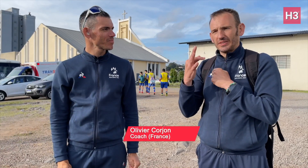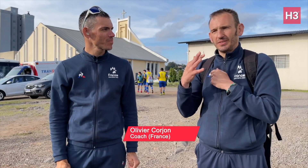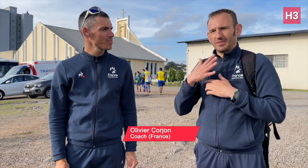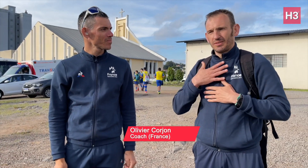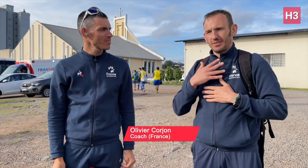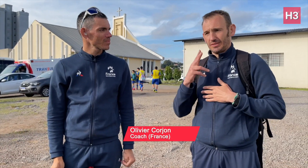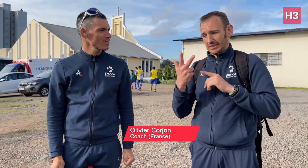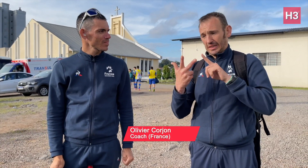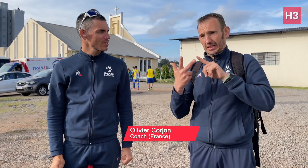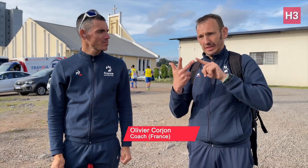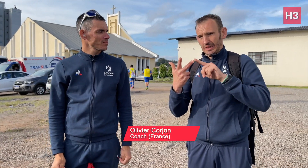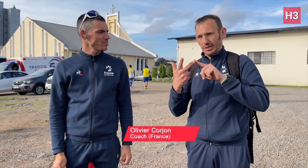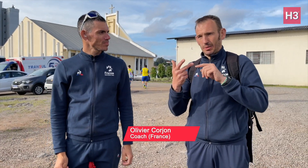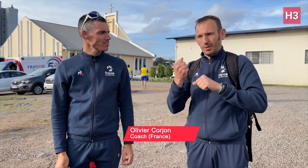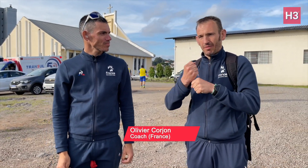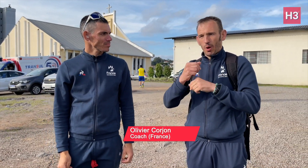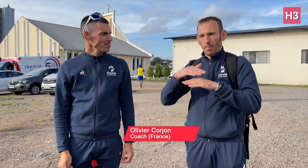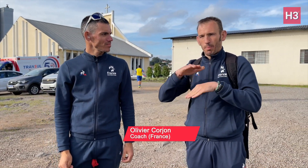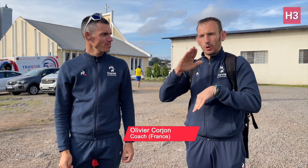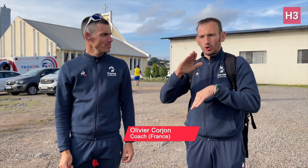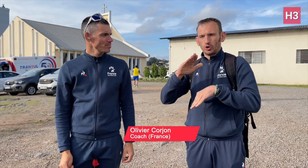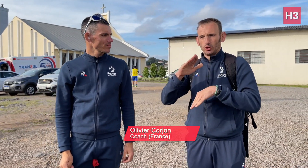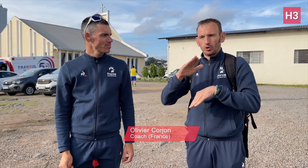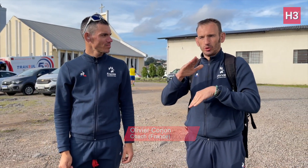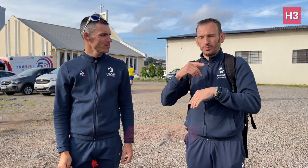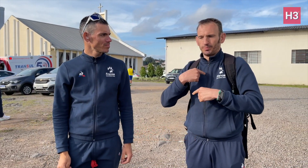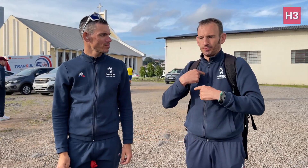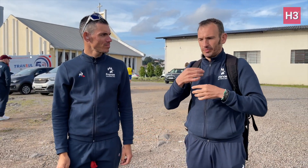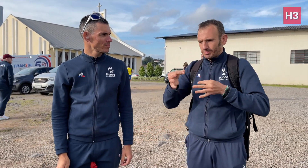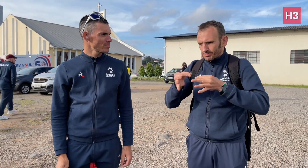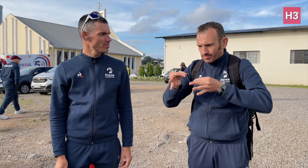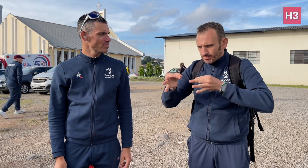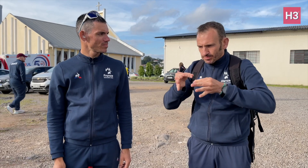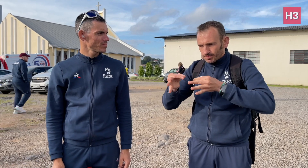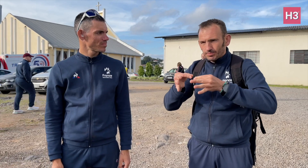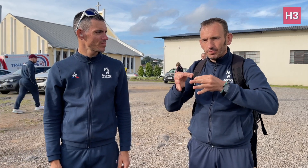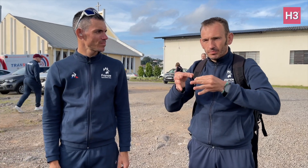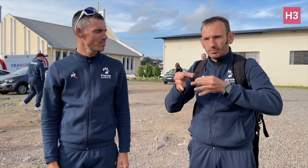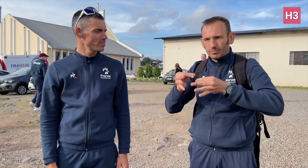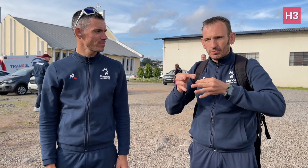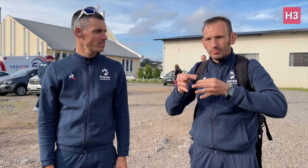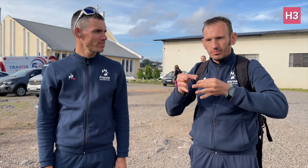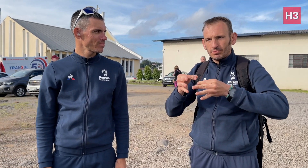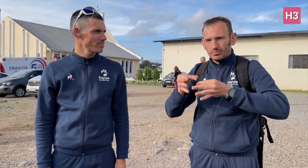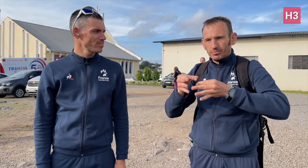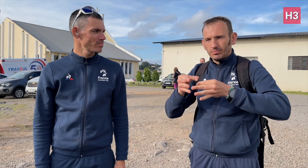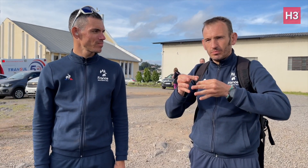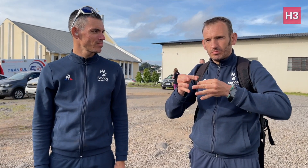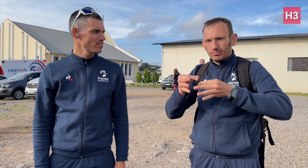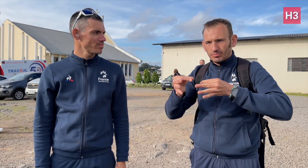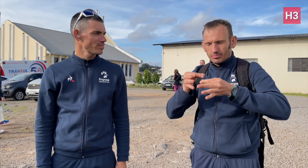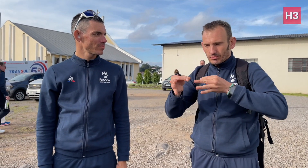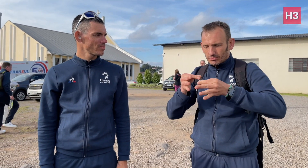I trained with them in France